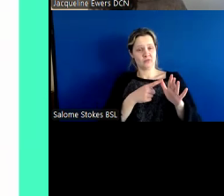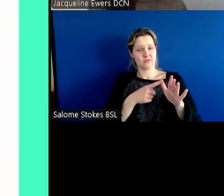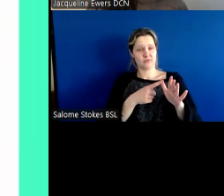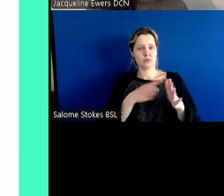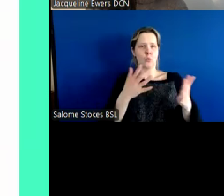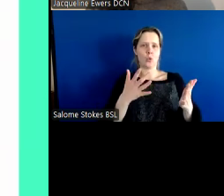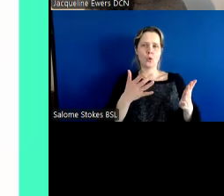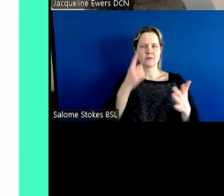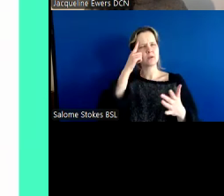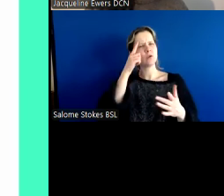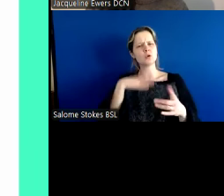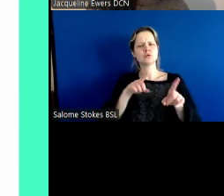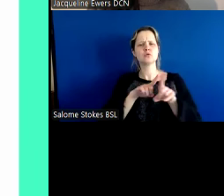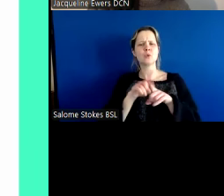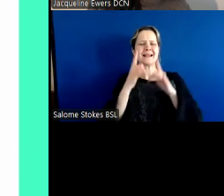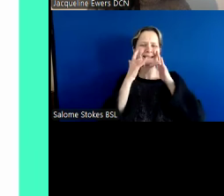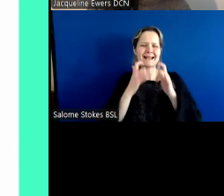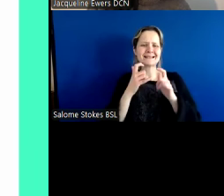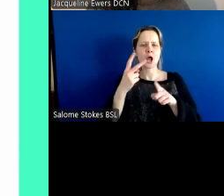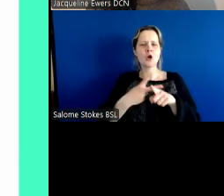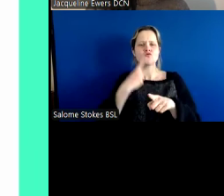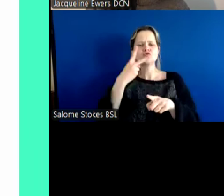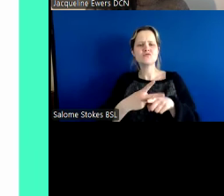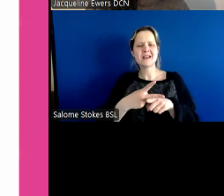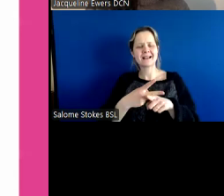a reactivation campaign, please do get in touch.